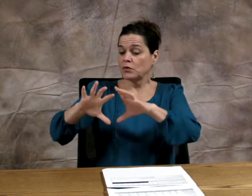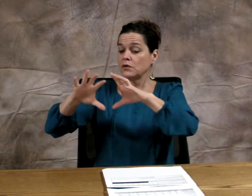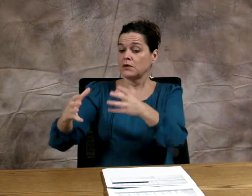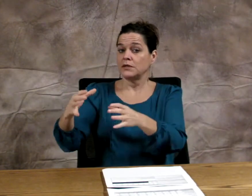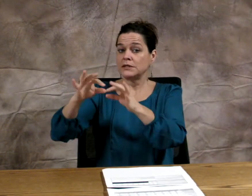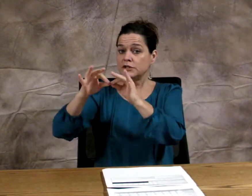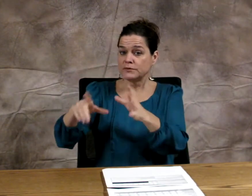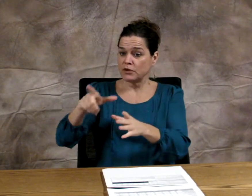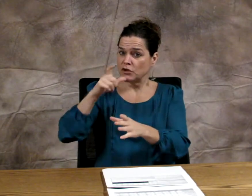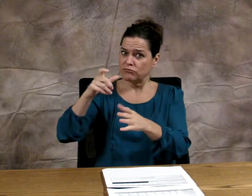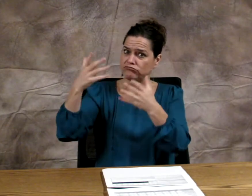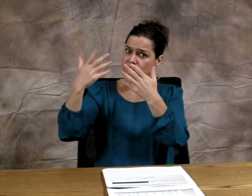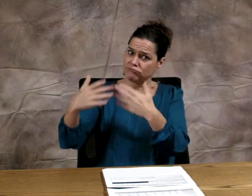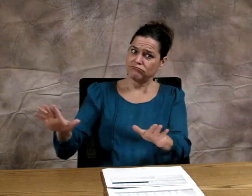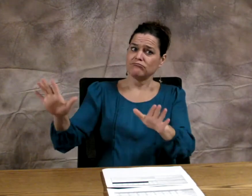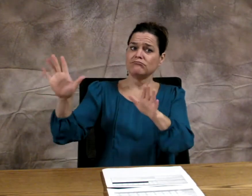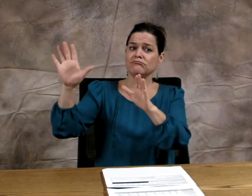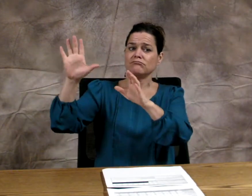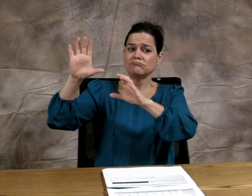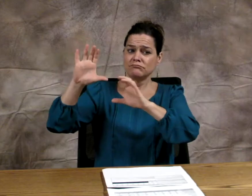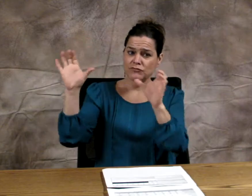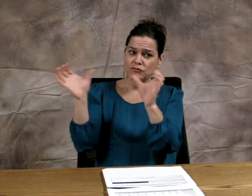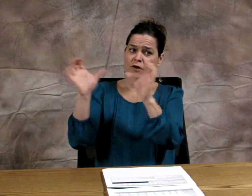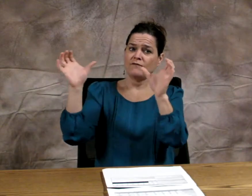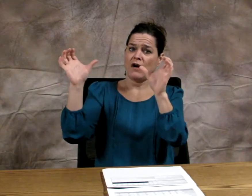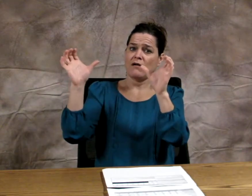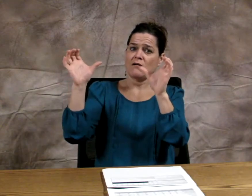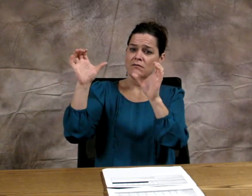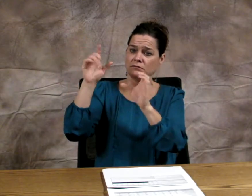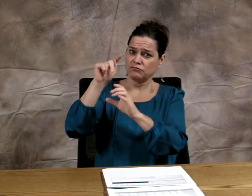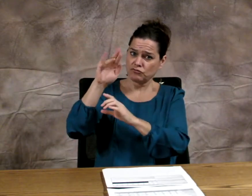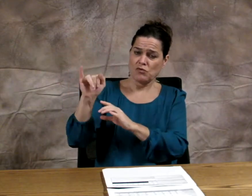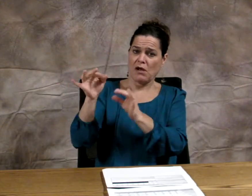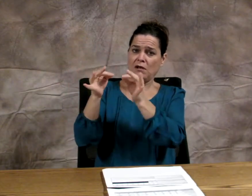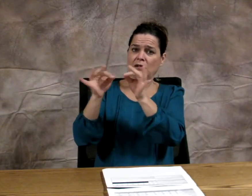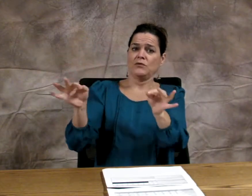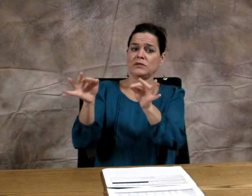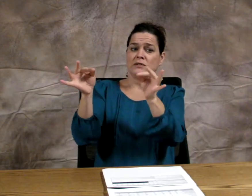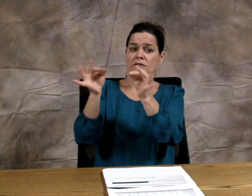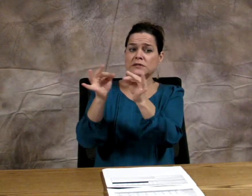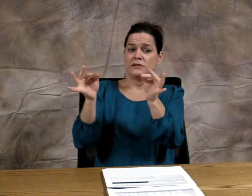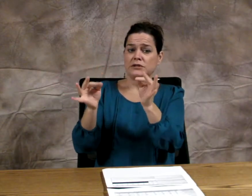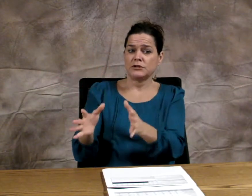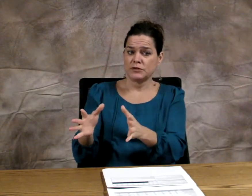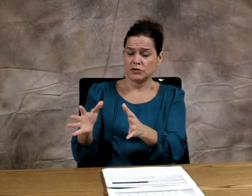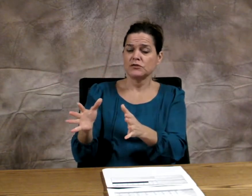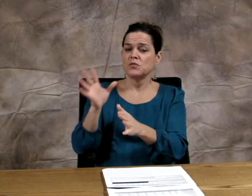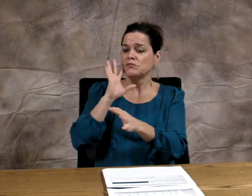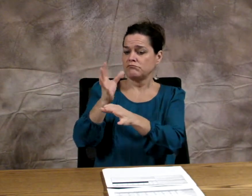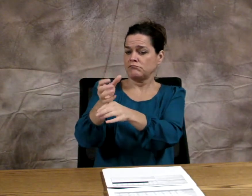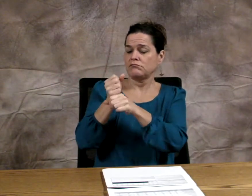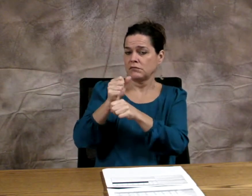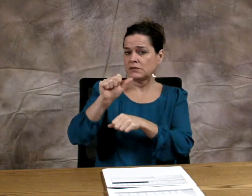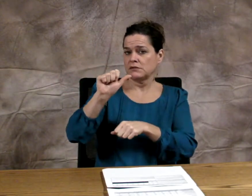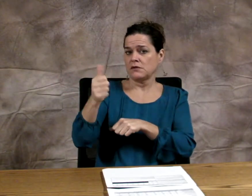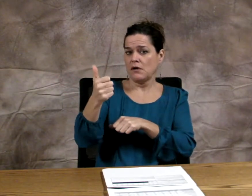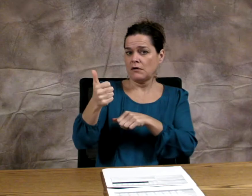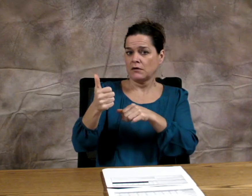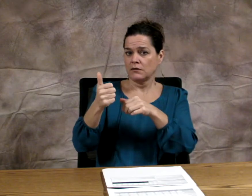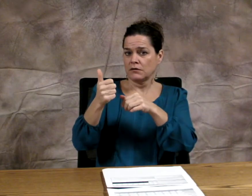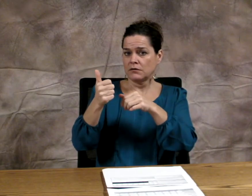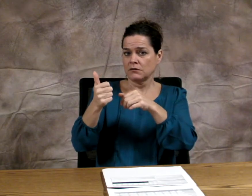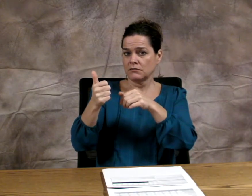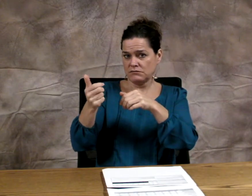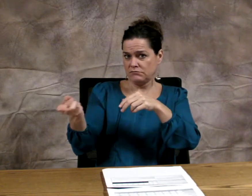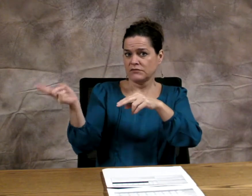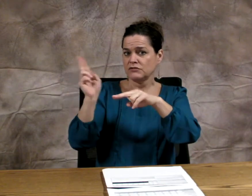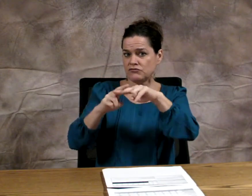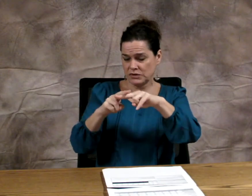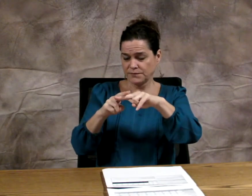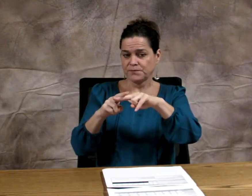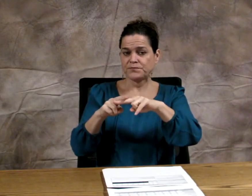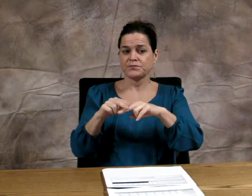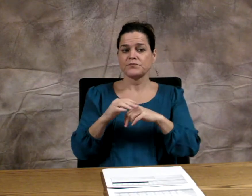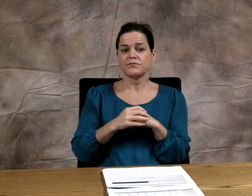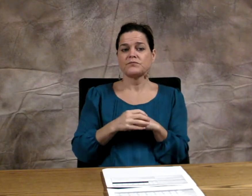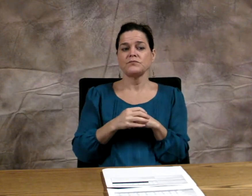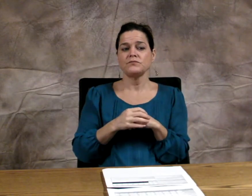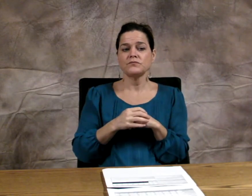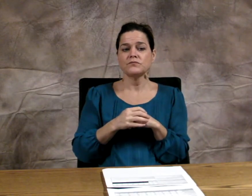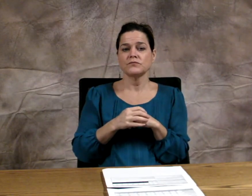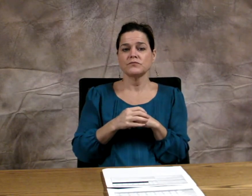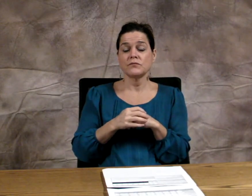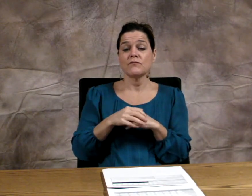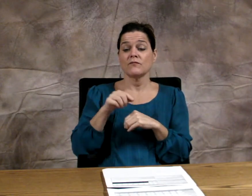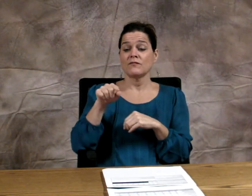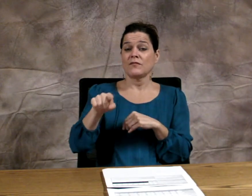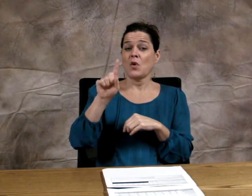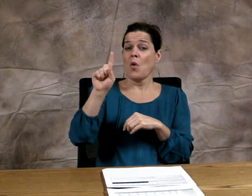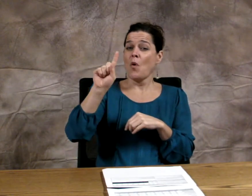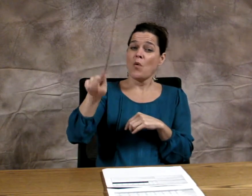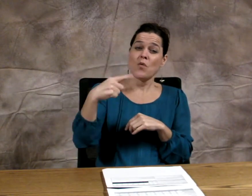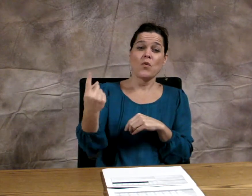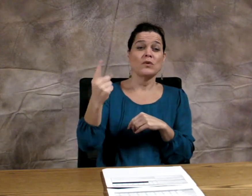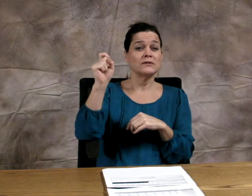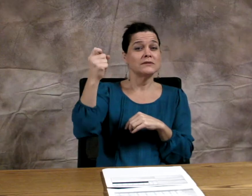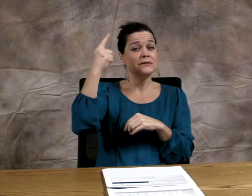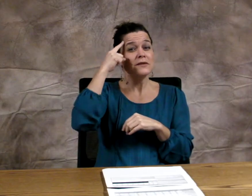For those interpreters who are certified Tri-Lingual Interpreters, there is a ten dollar rate increase.